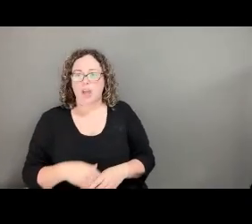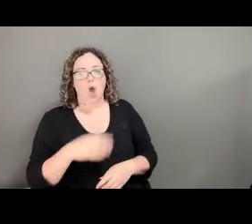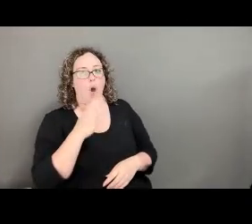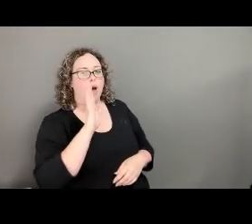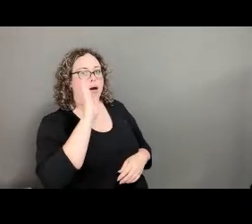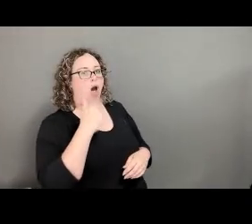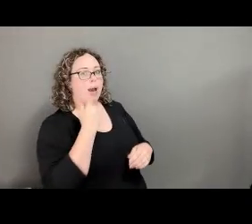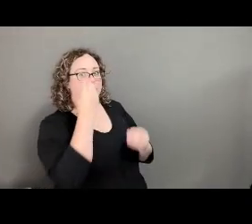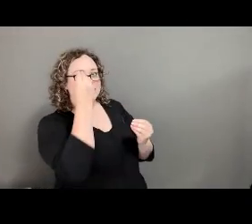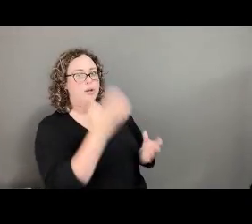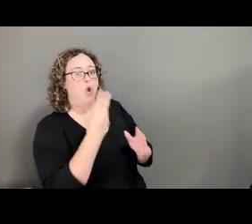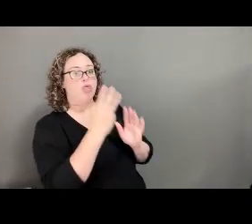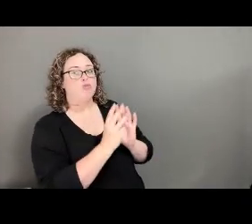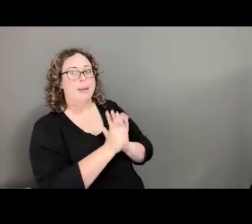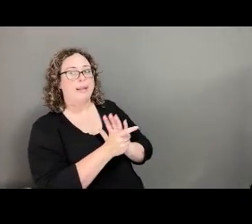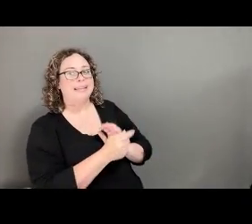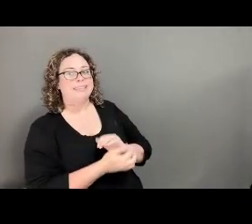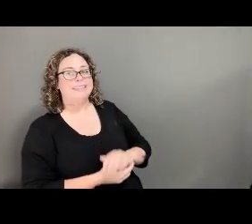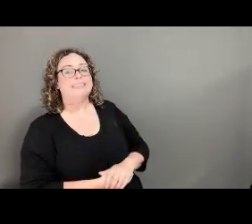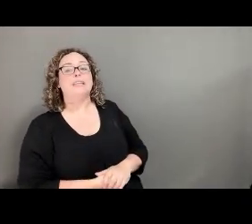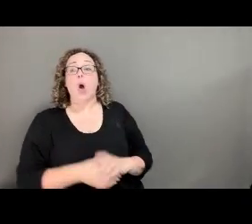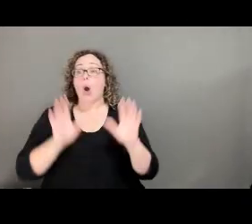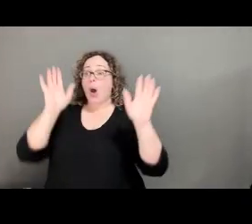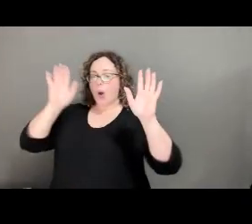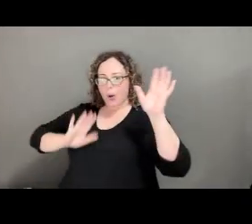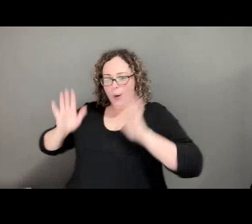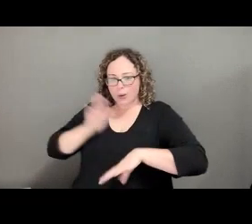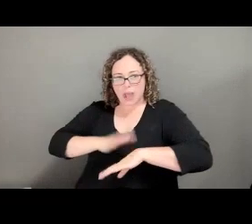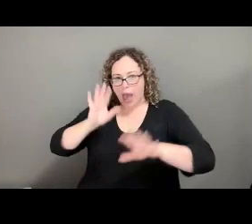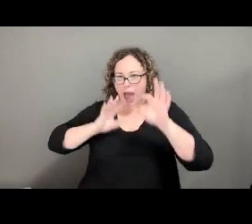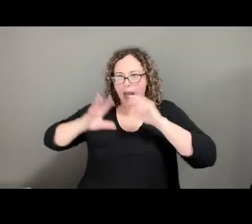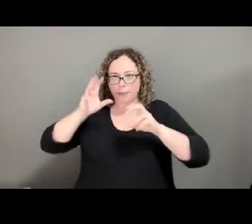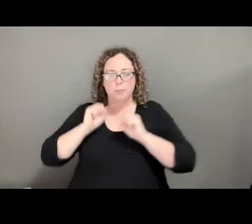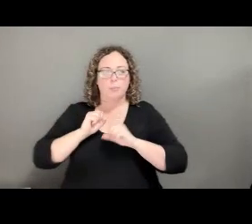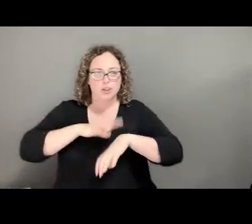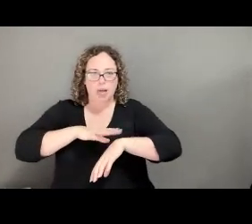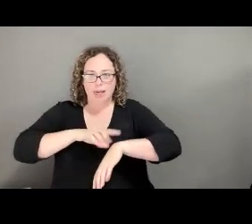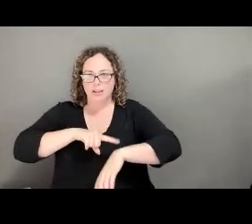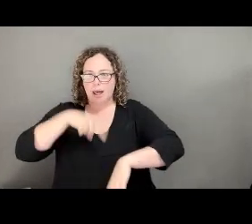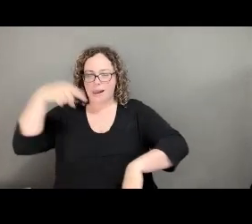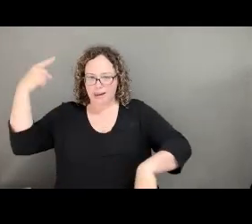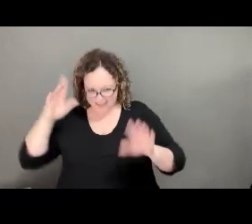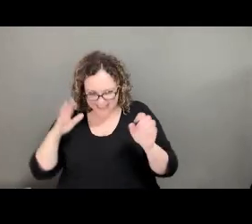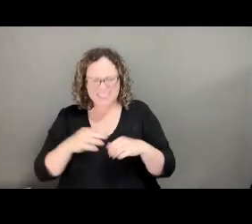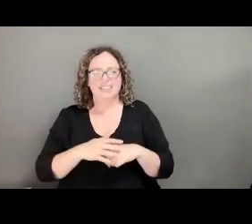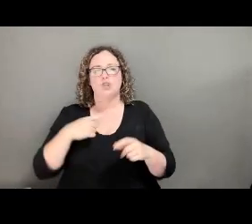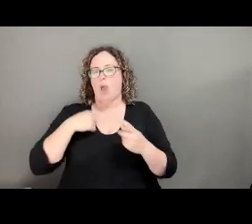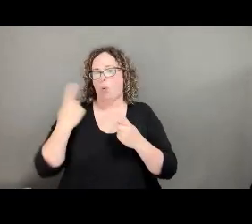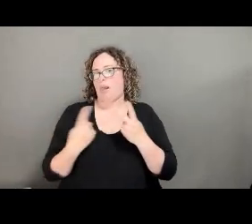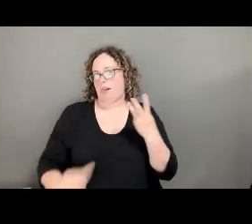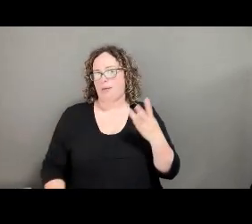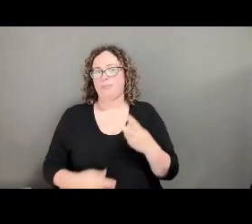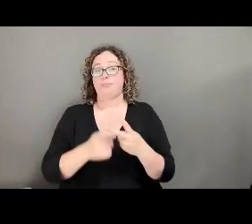Oh, no. Okay, okay. Well, I will have to hurry up the next ones, then. Say, Mary